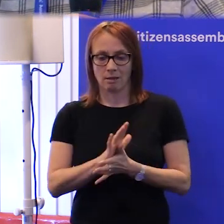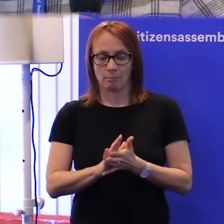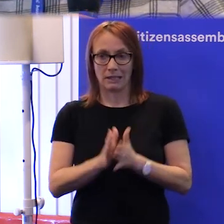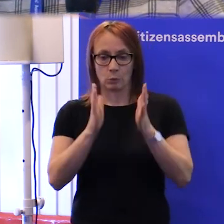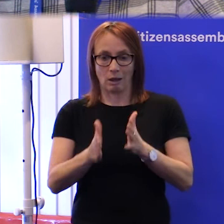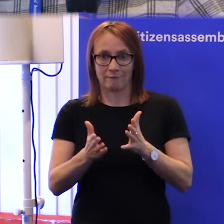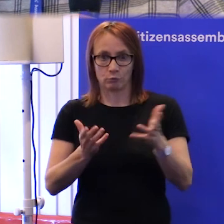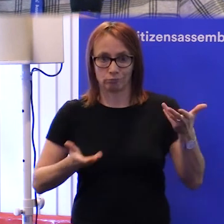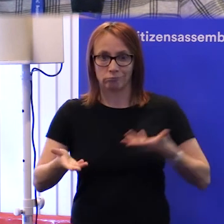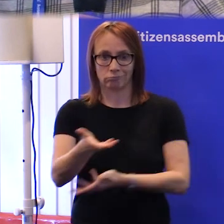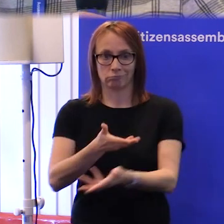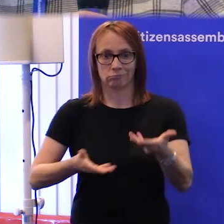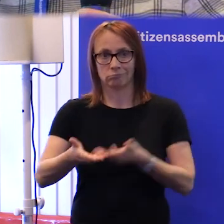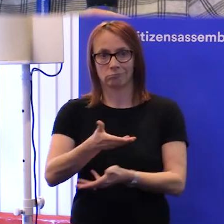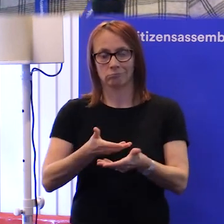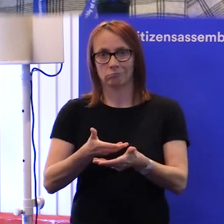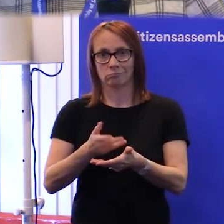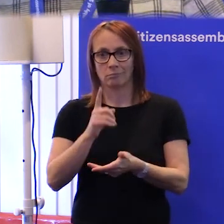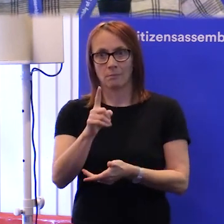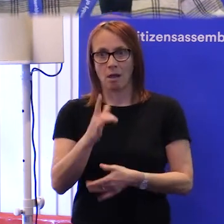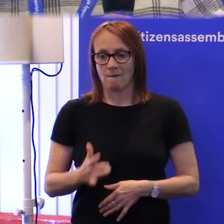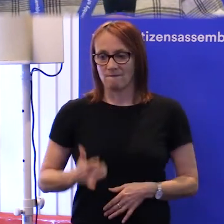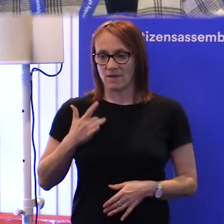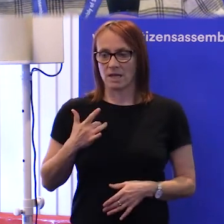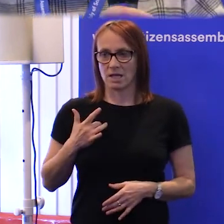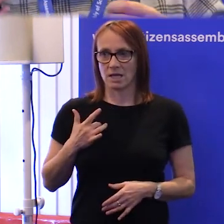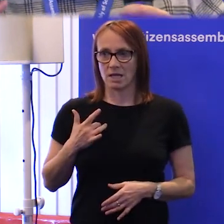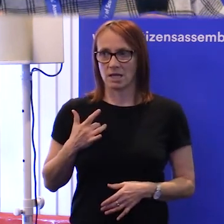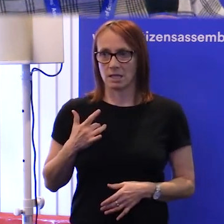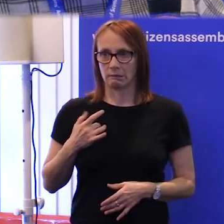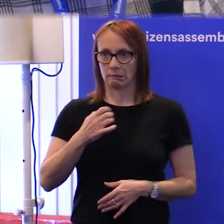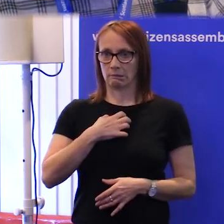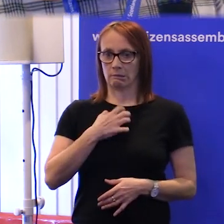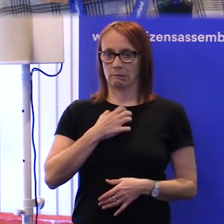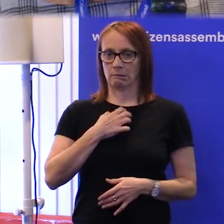those conversations without feeling but people might not like me anymore I won't